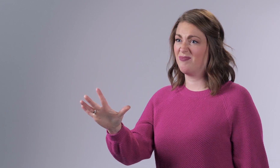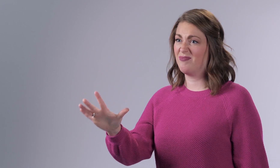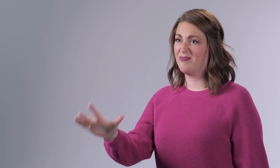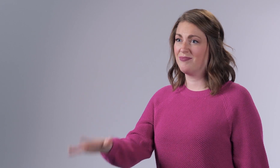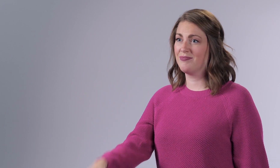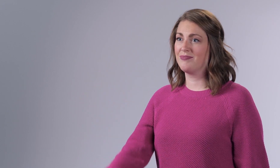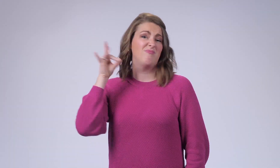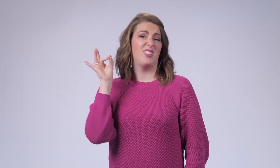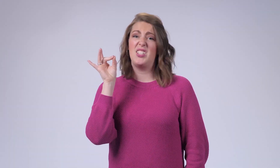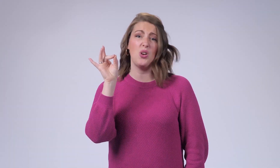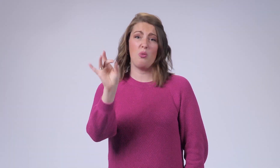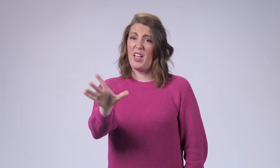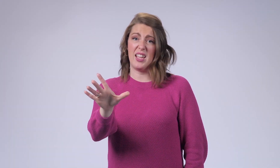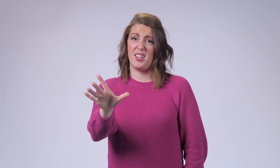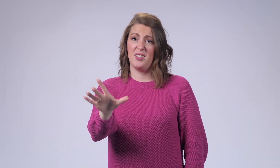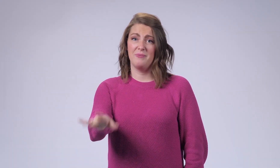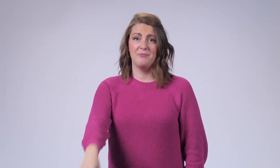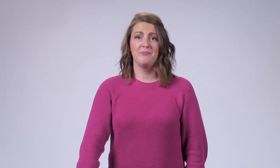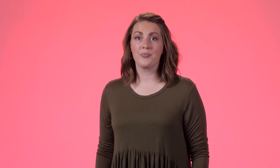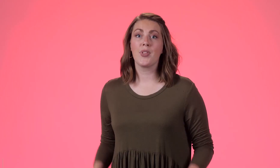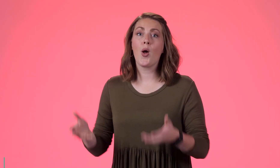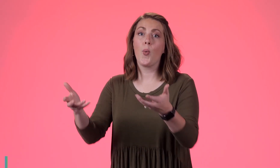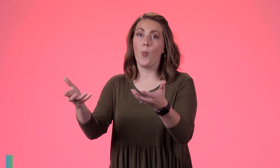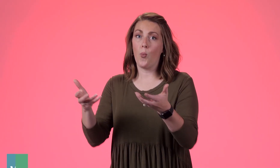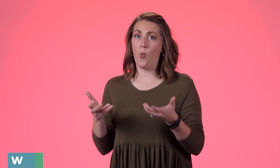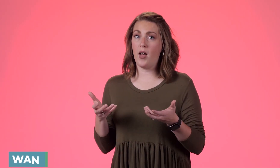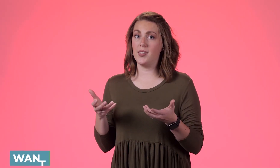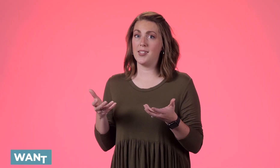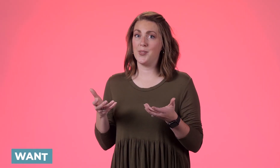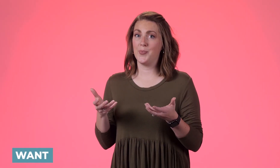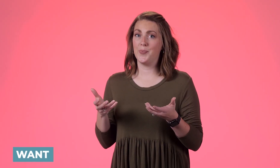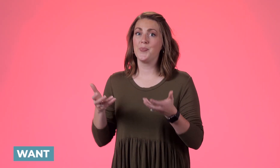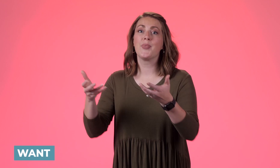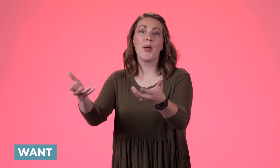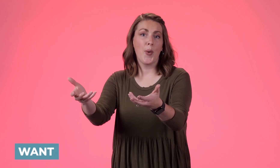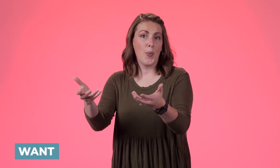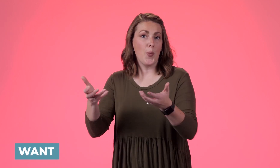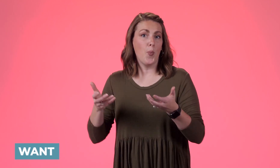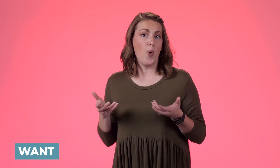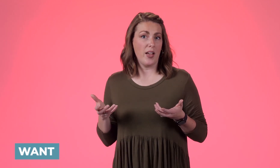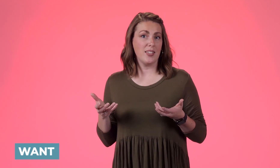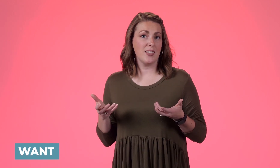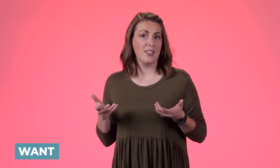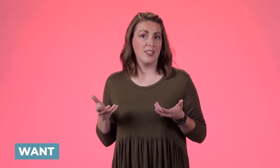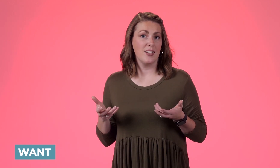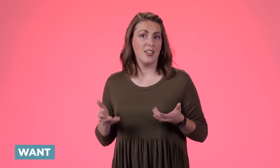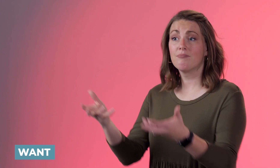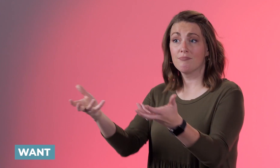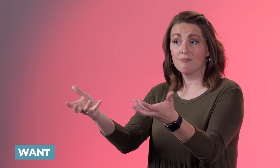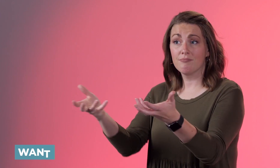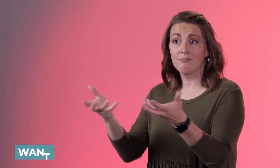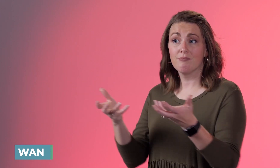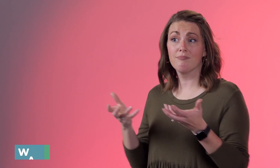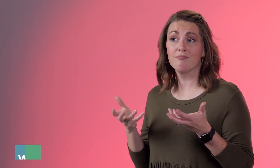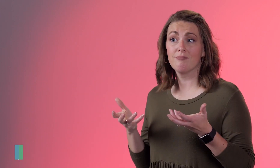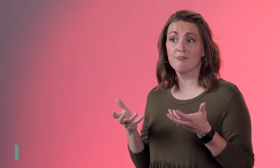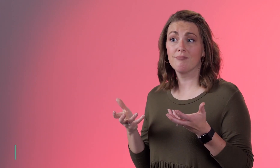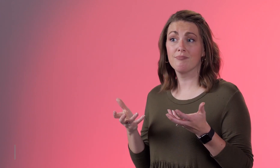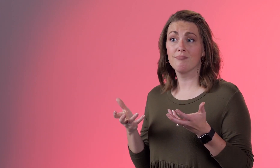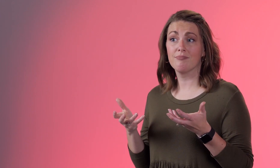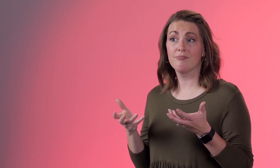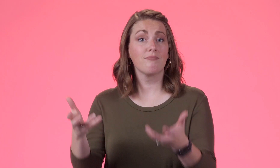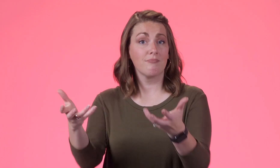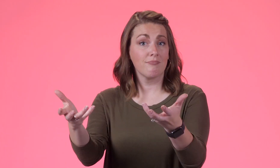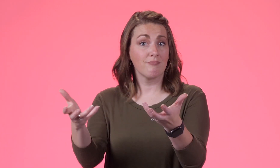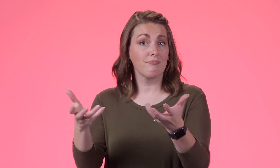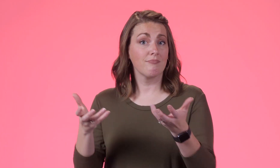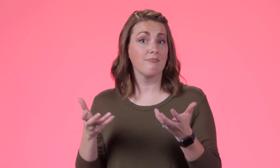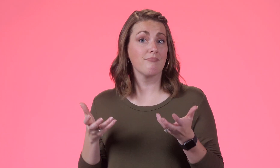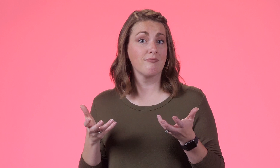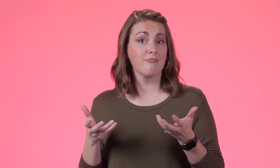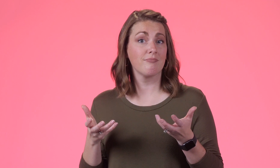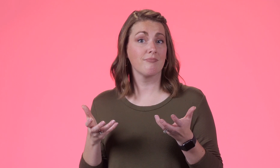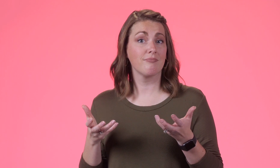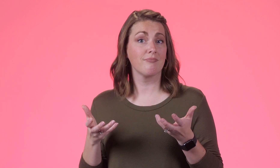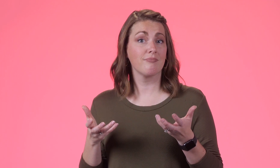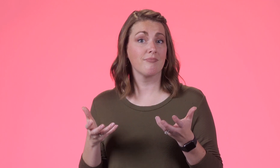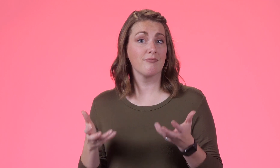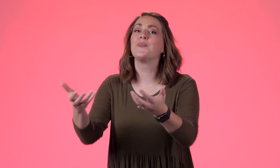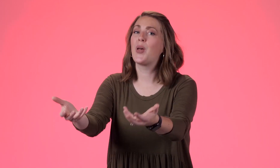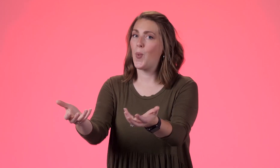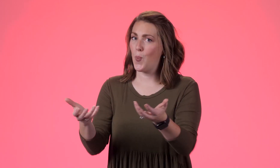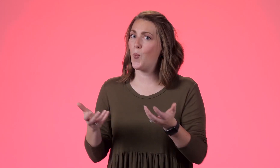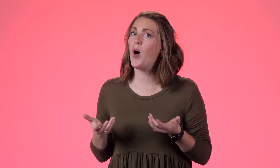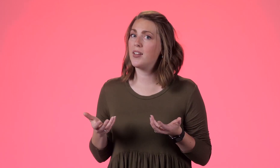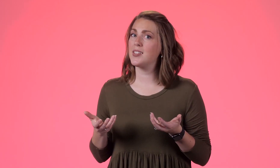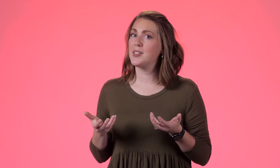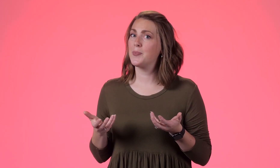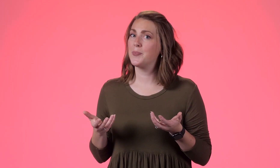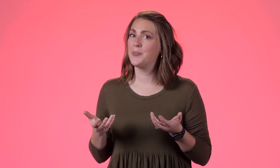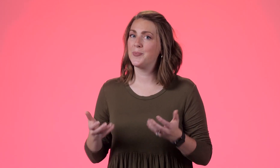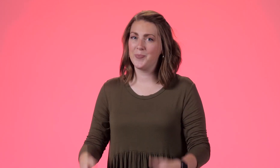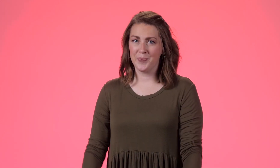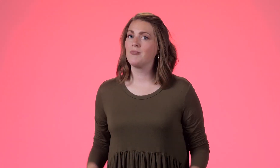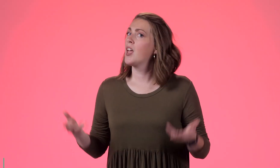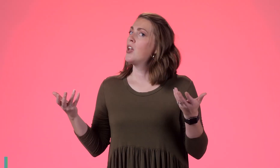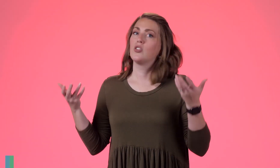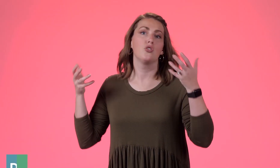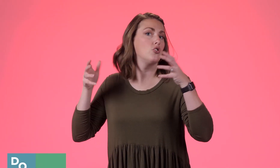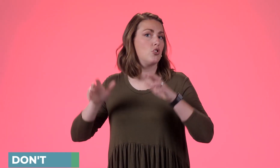it out don't like want one you have bent five hands bringing it in towards yourself one